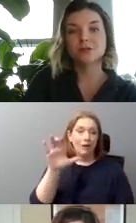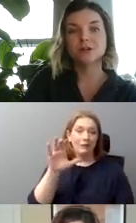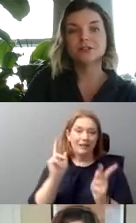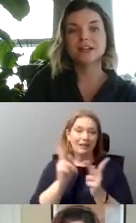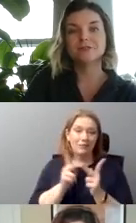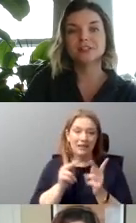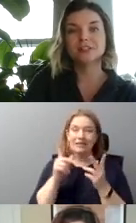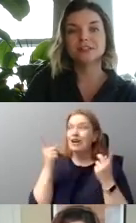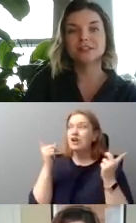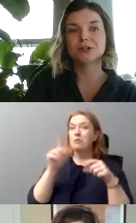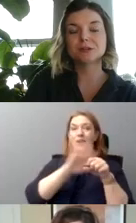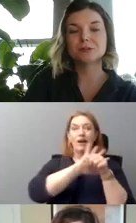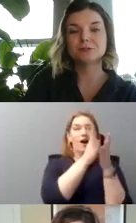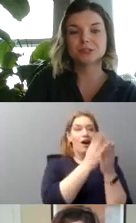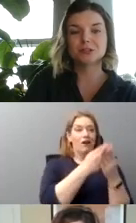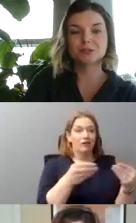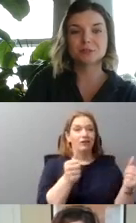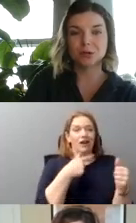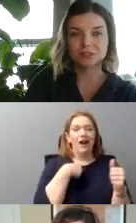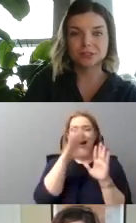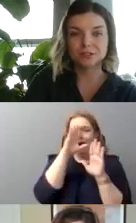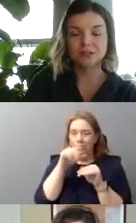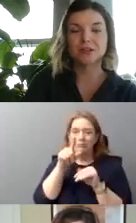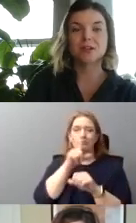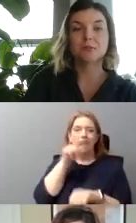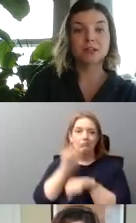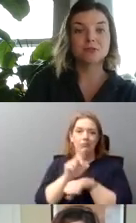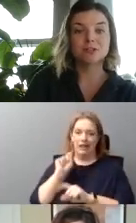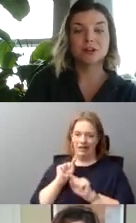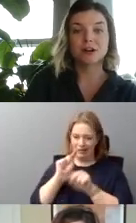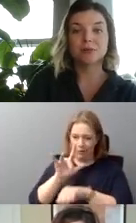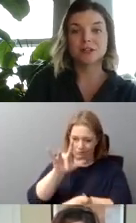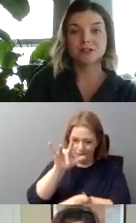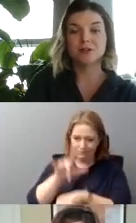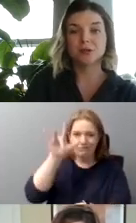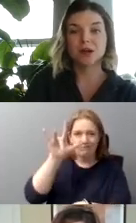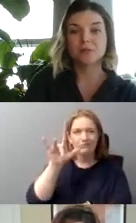the world and visit these incredible museums in perso, many of which are beginning to open now.